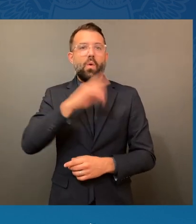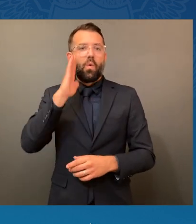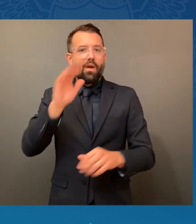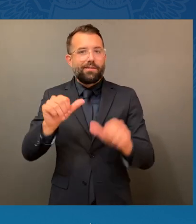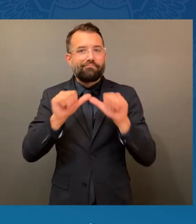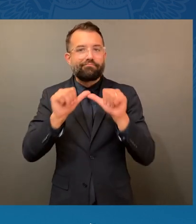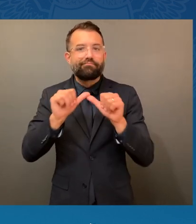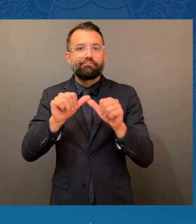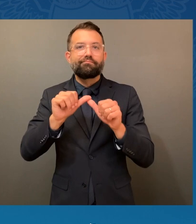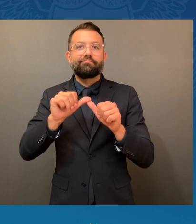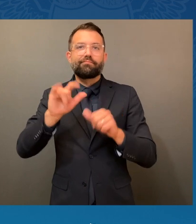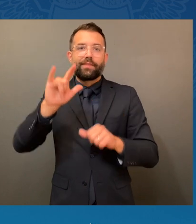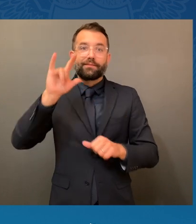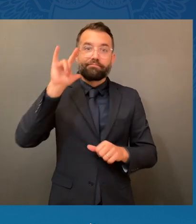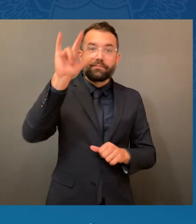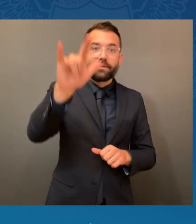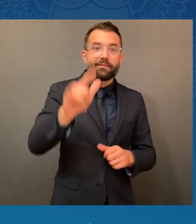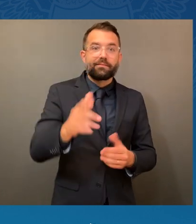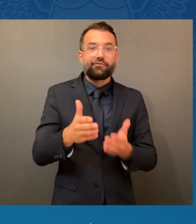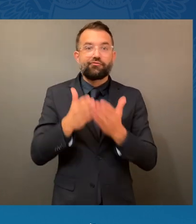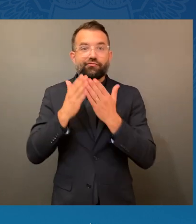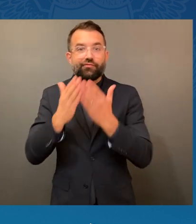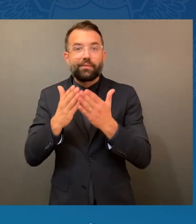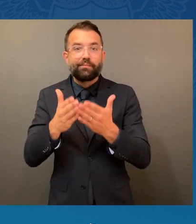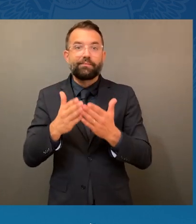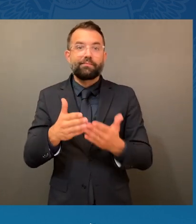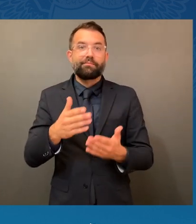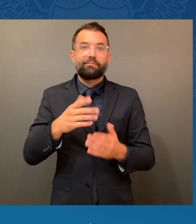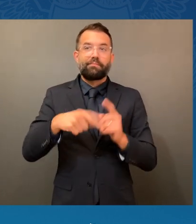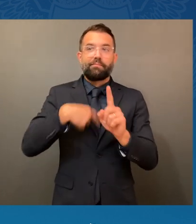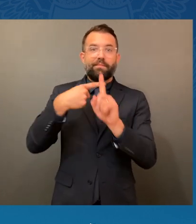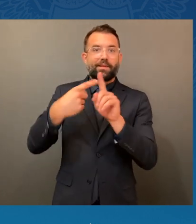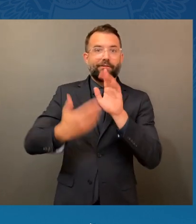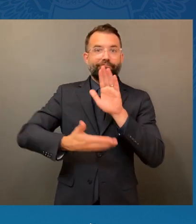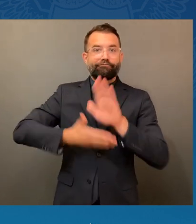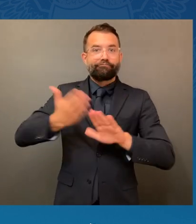and operate undaunted and unafraid